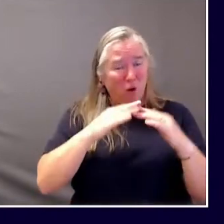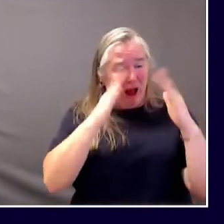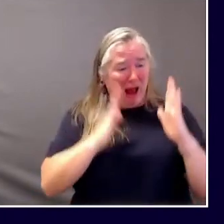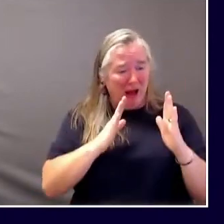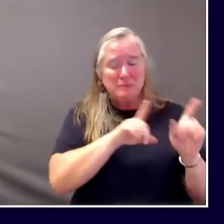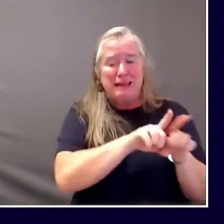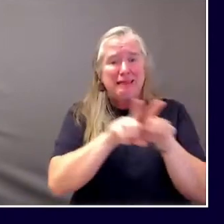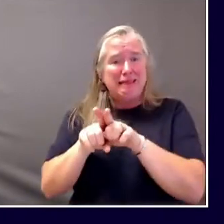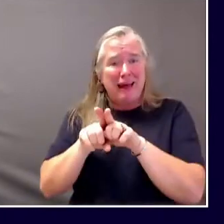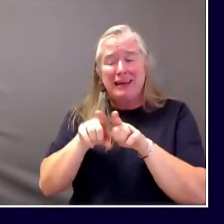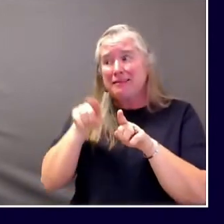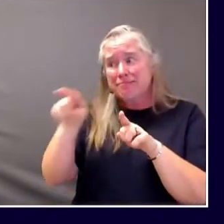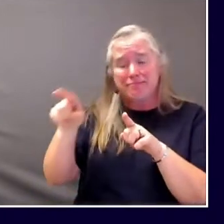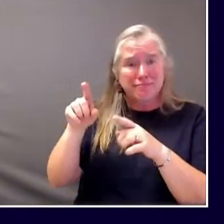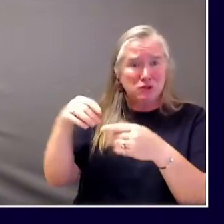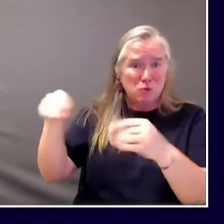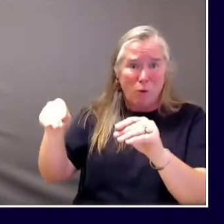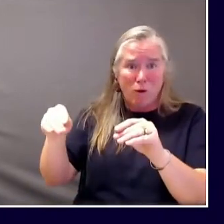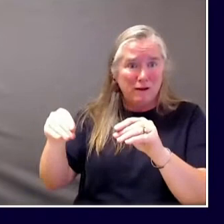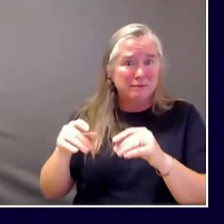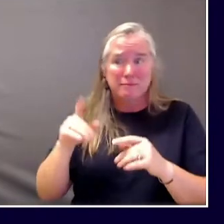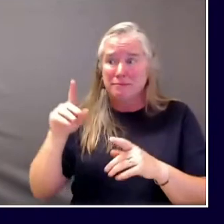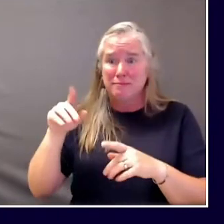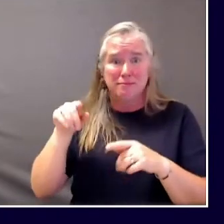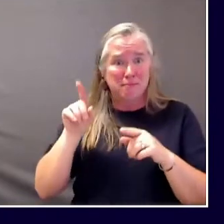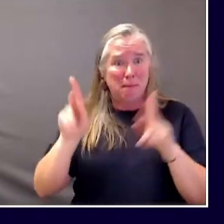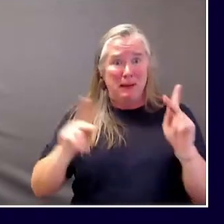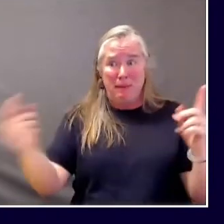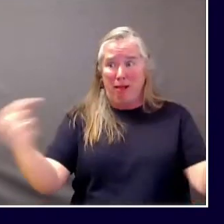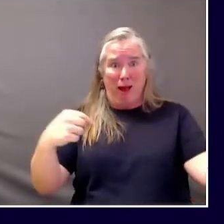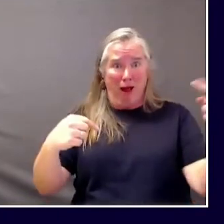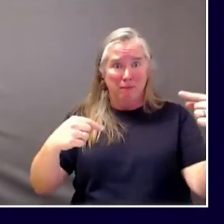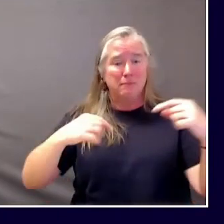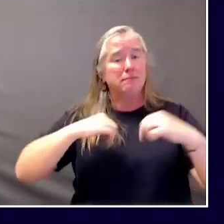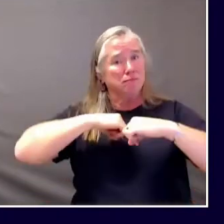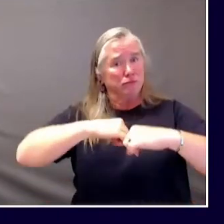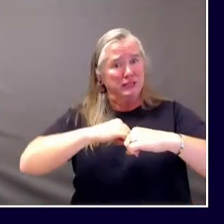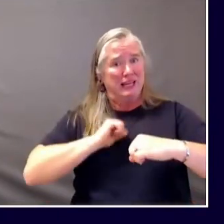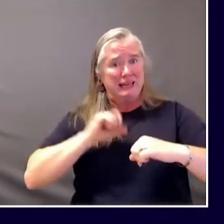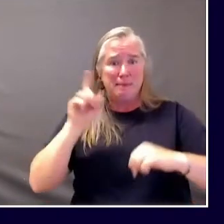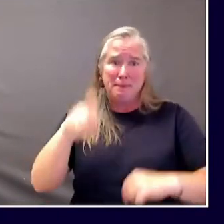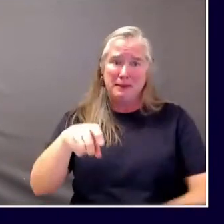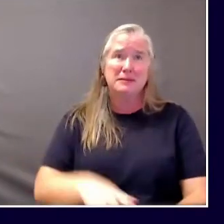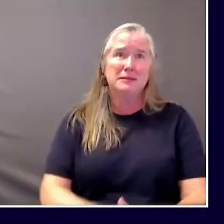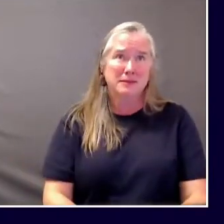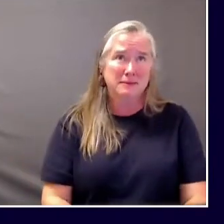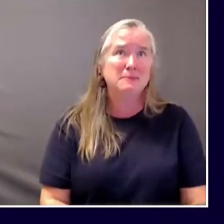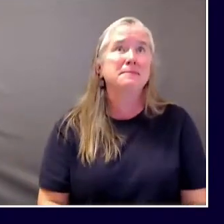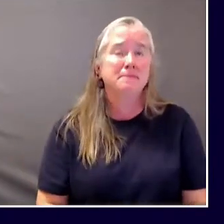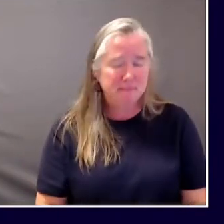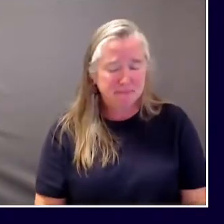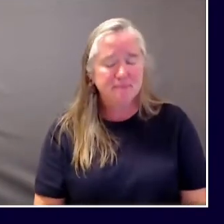you're a second question